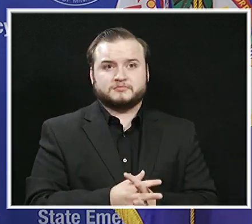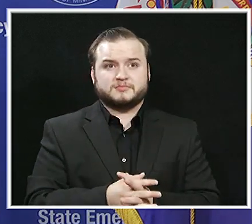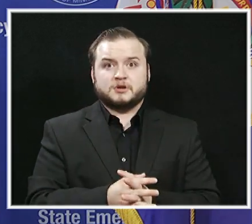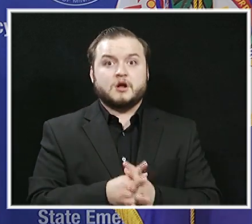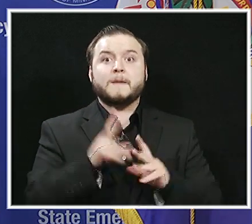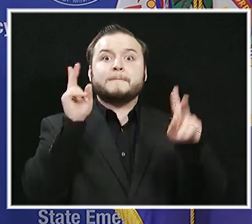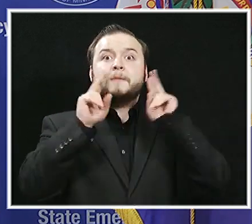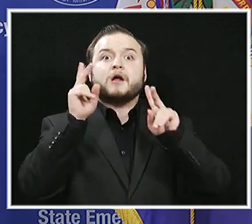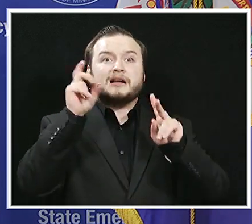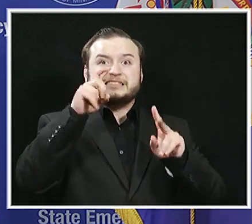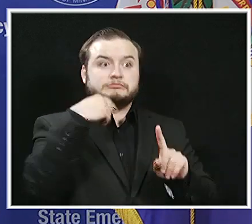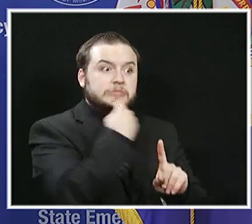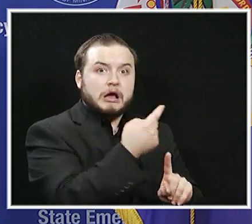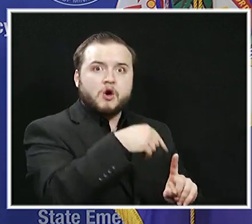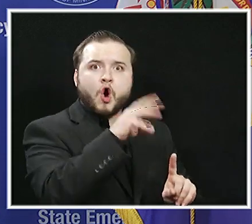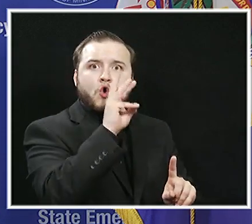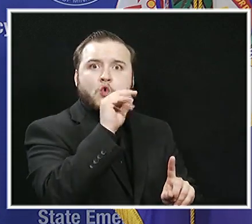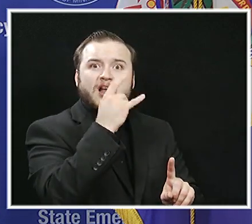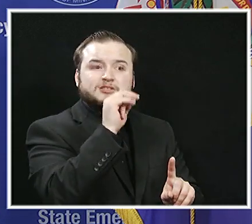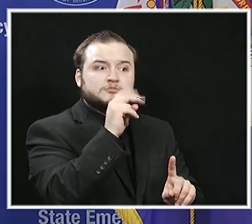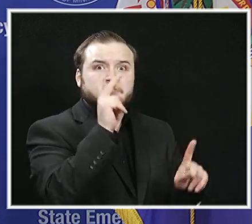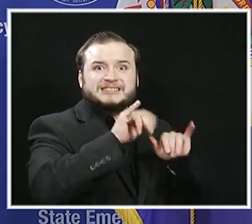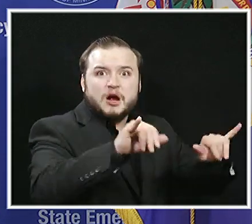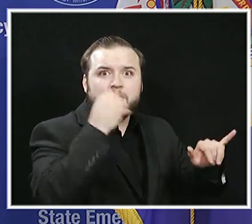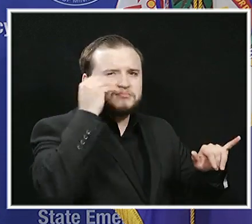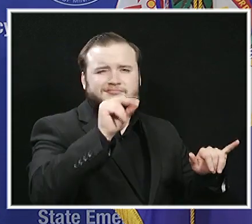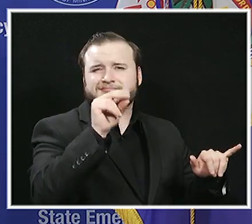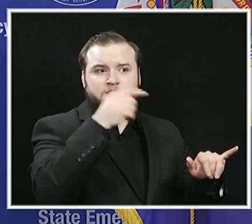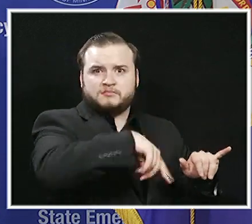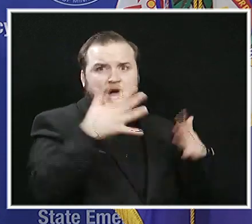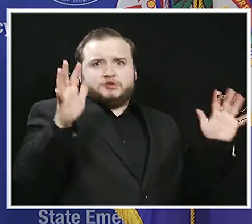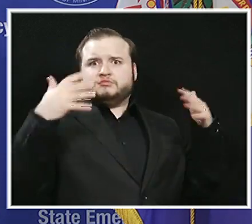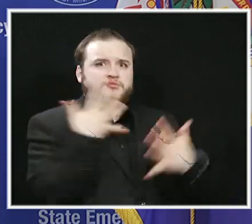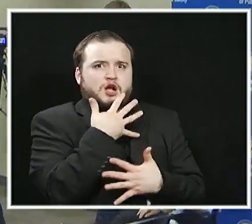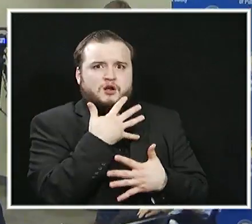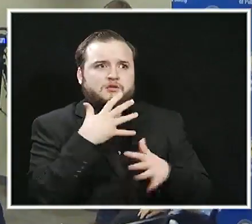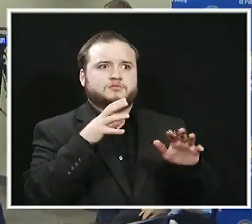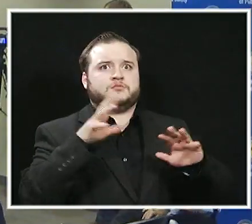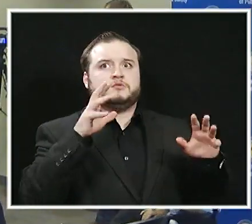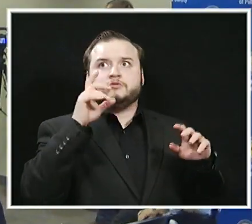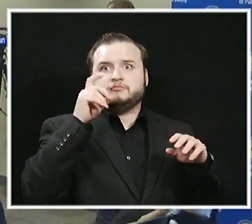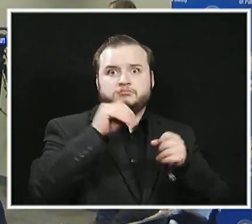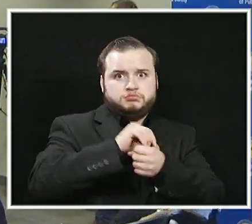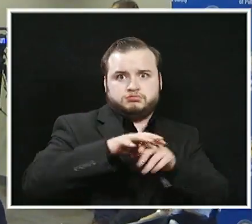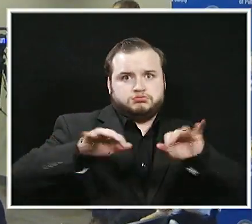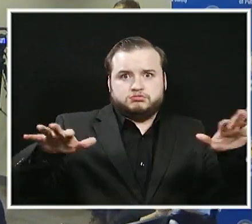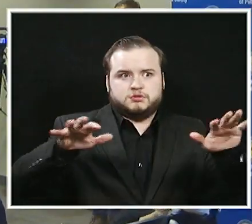Coming from the data from Worthington, you crank that dial too fast, it is devastating.